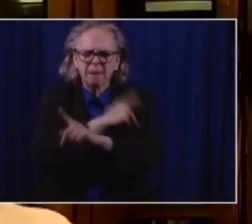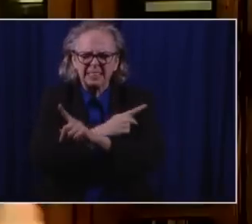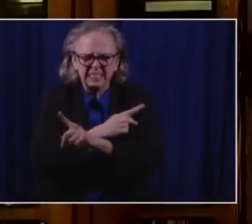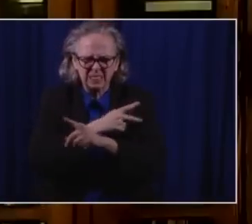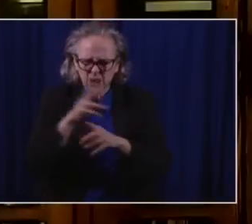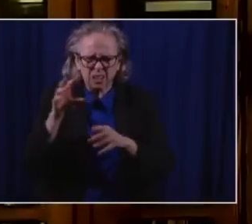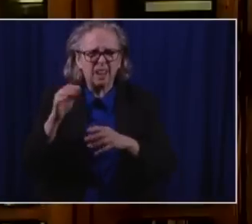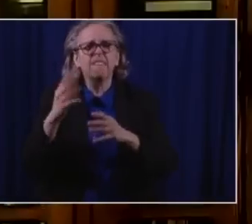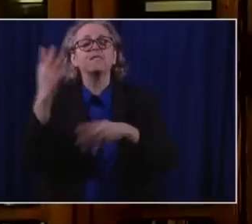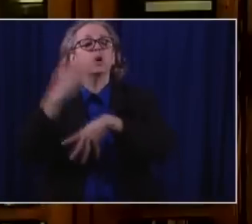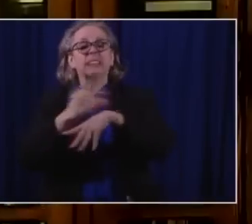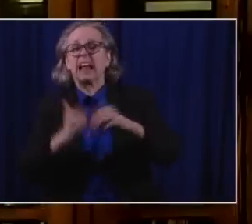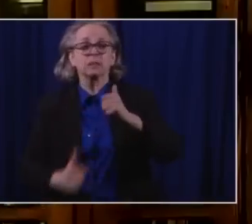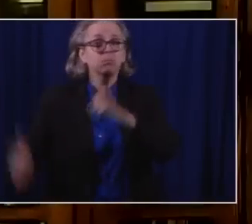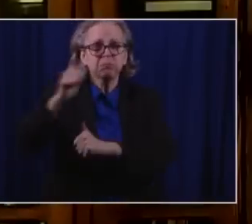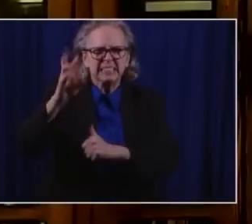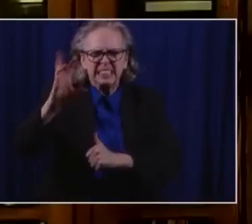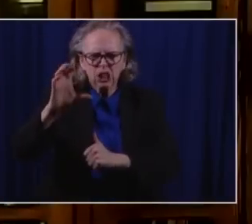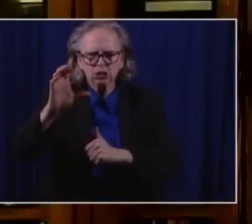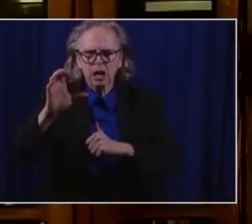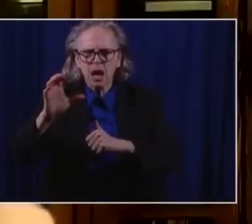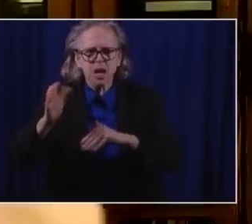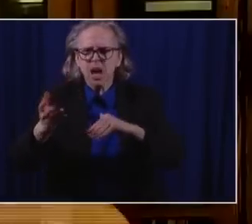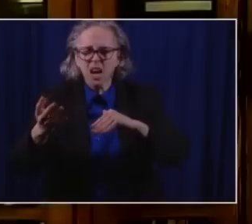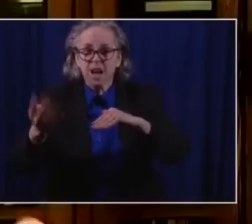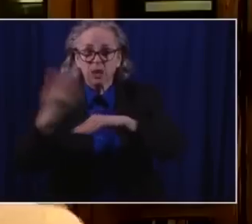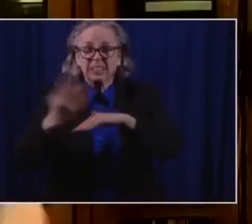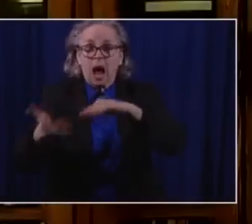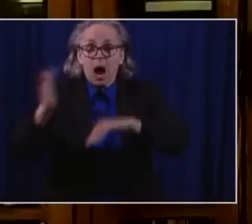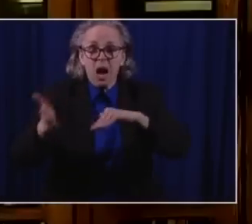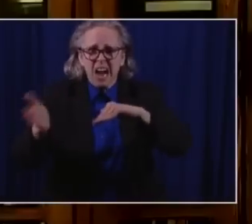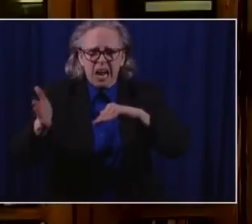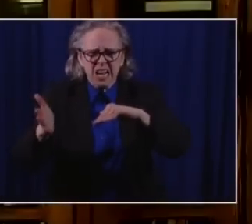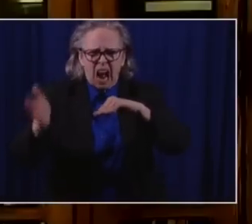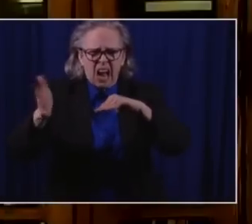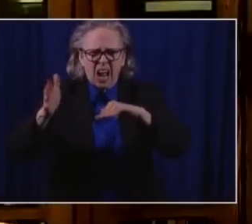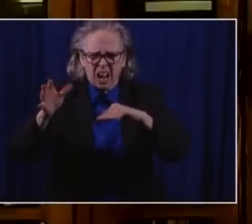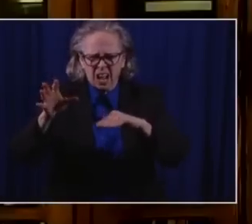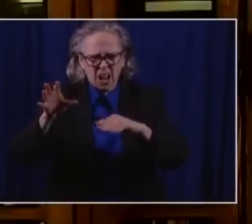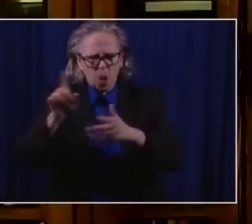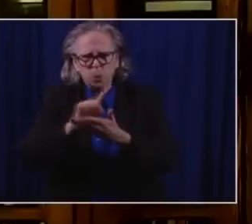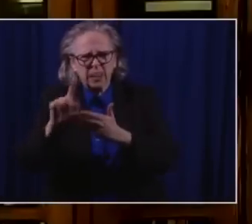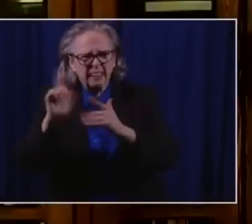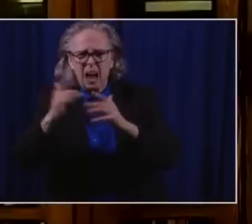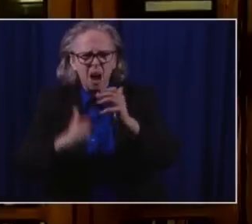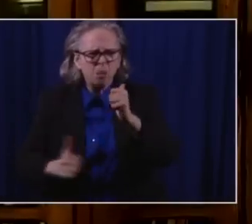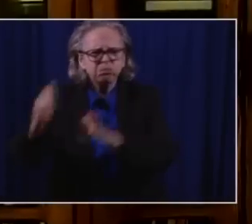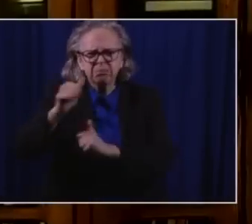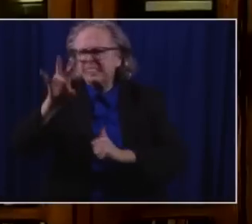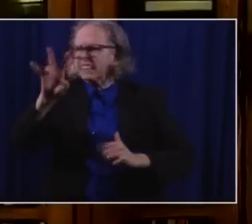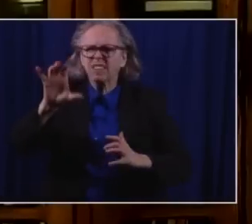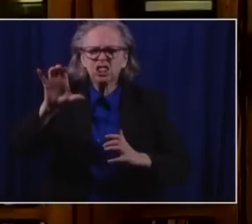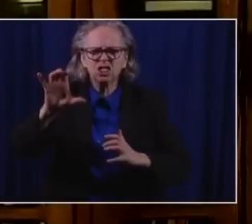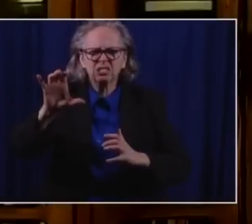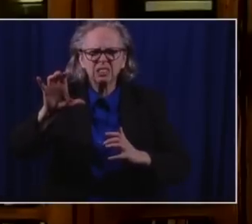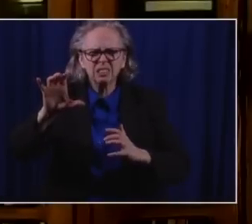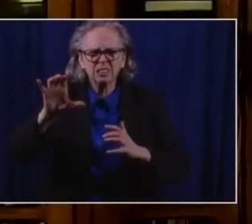first time. 4 days later on patients for the first time.